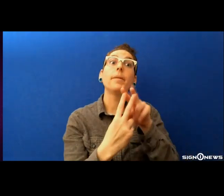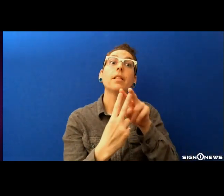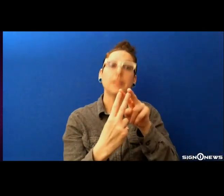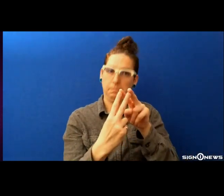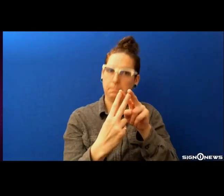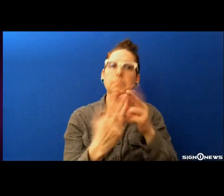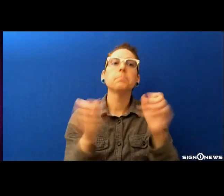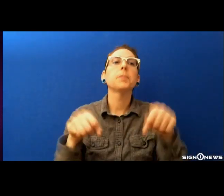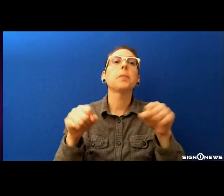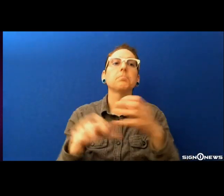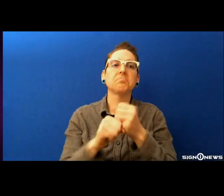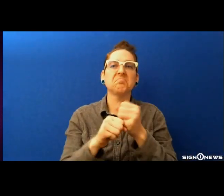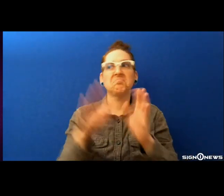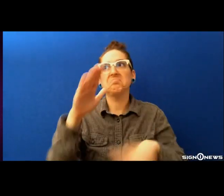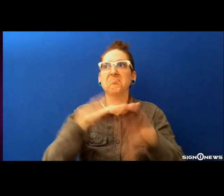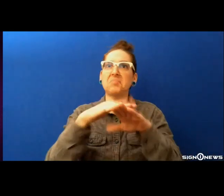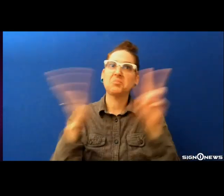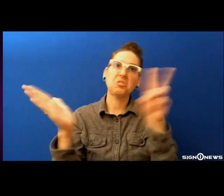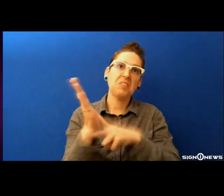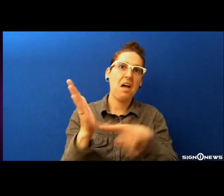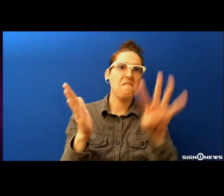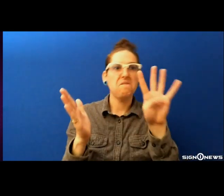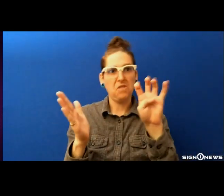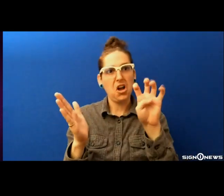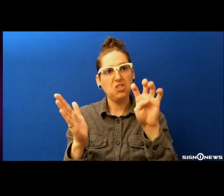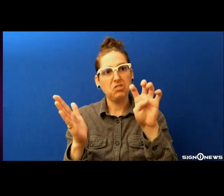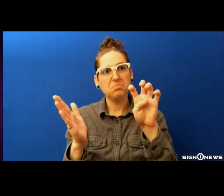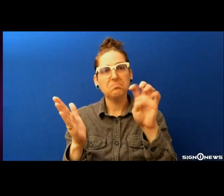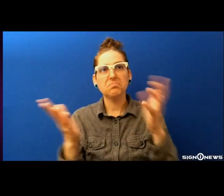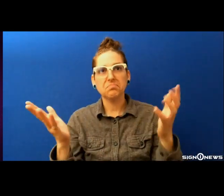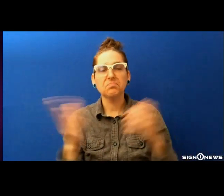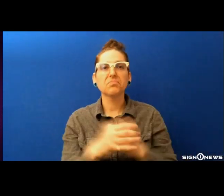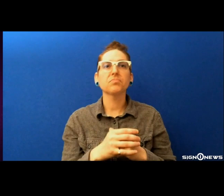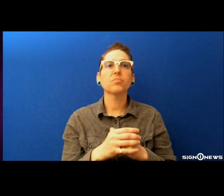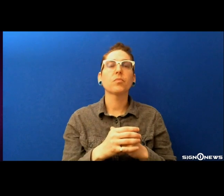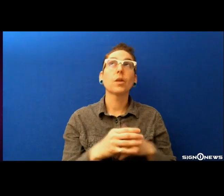Couples may get as much is $2,400.